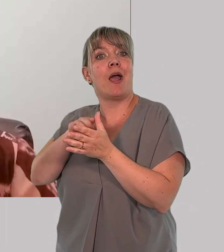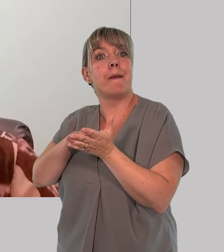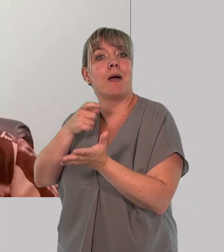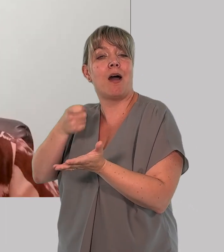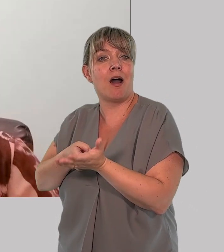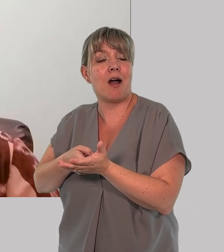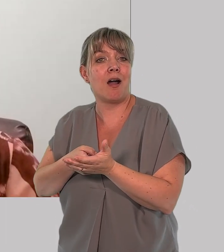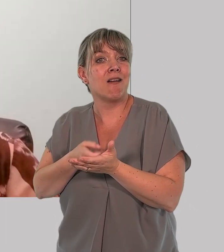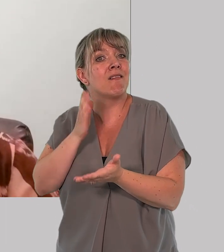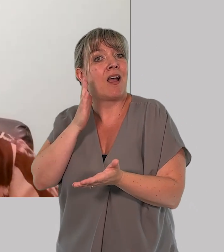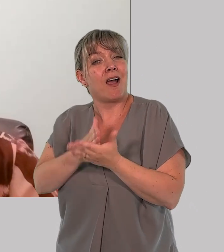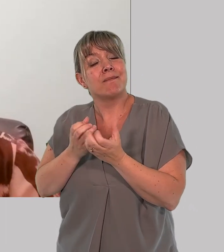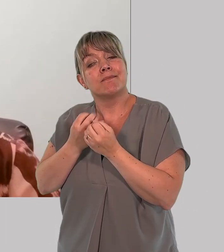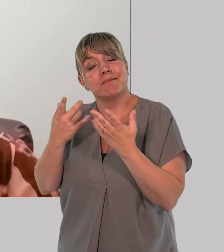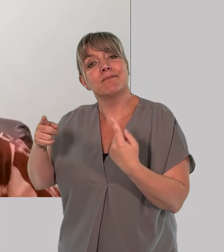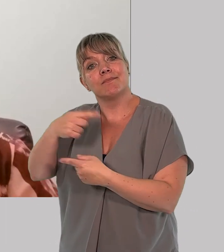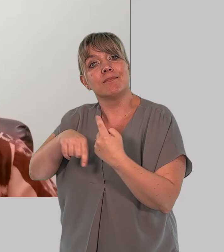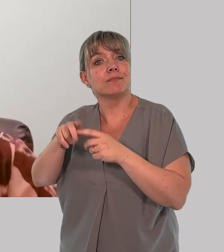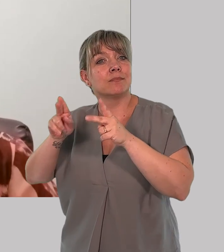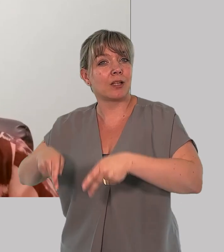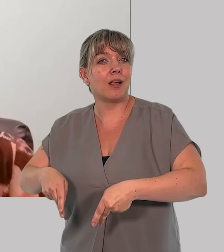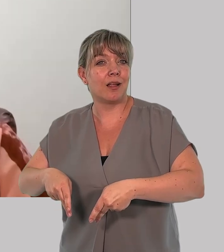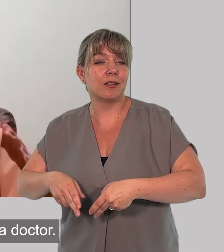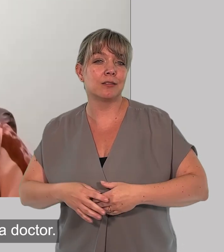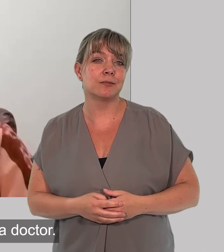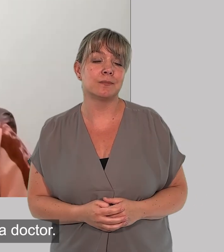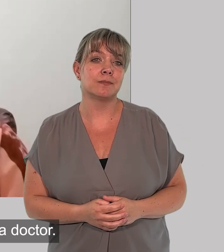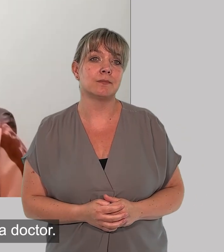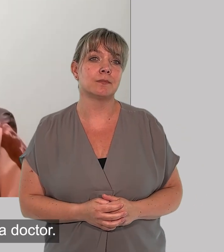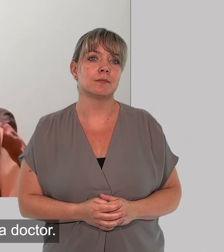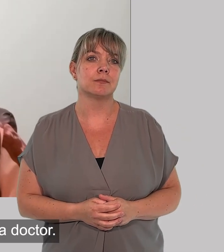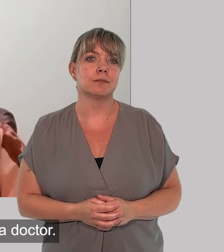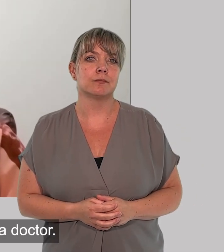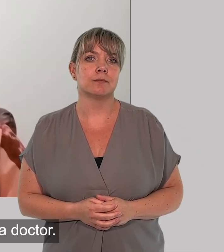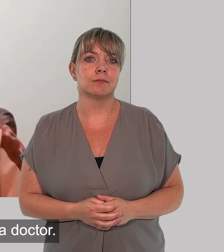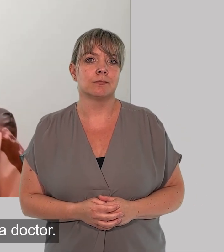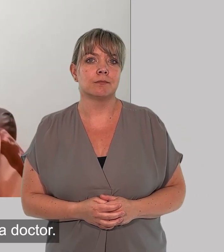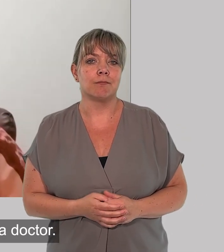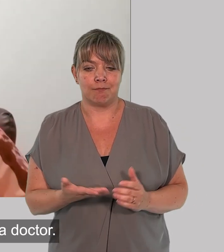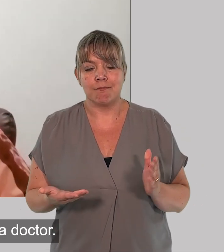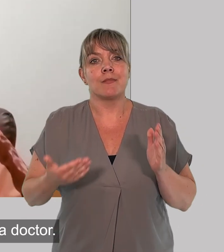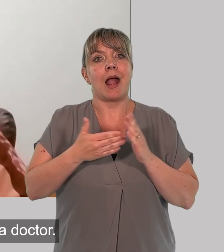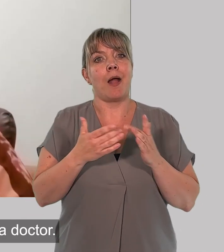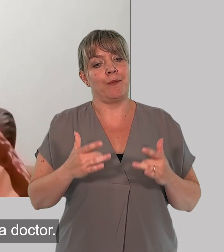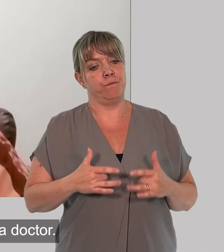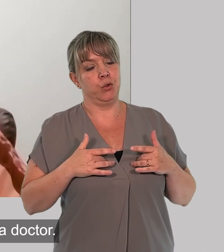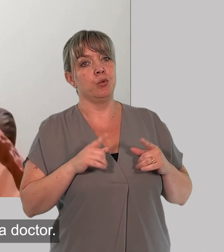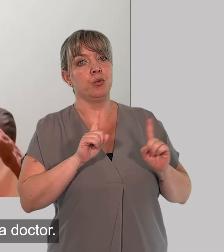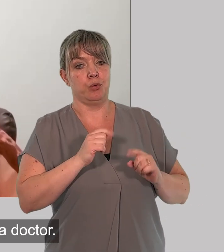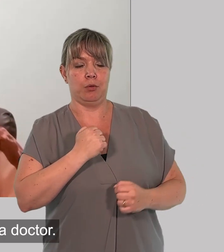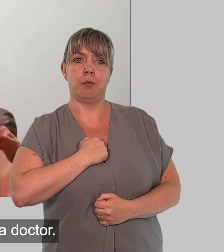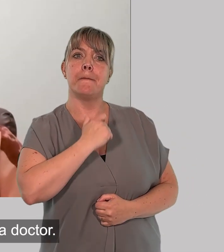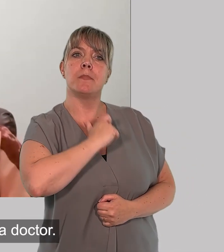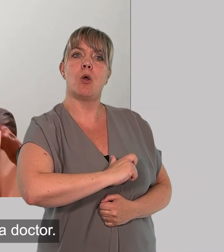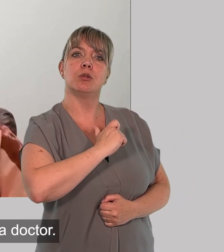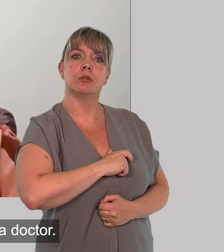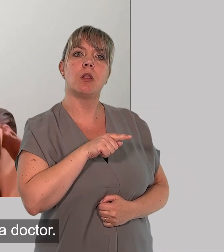Most of them die. Another point of view is my personal experience as a doctor.